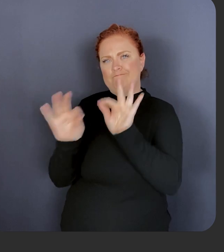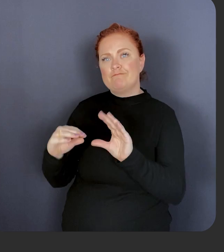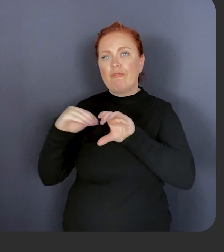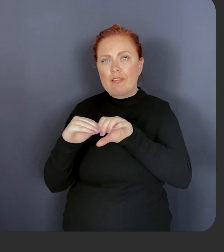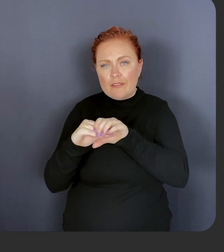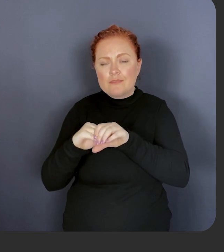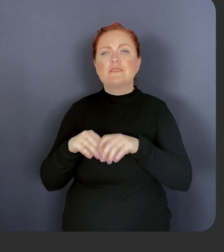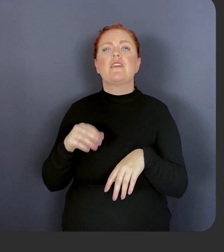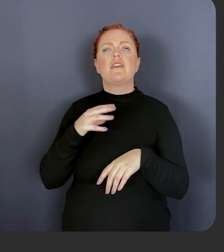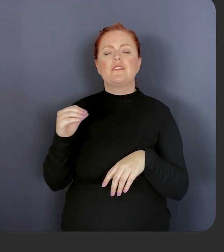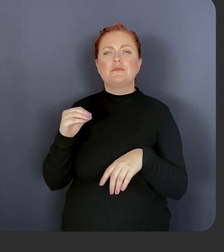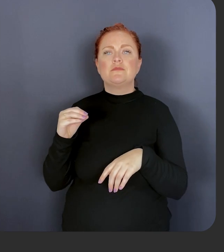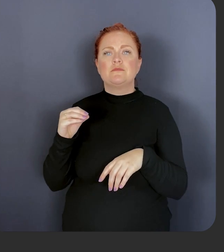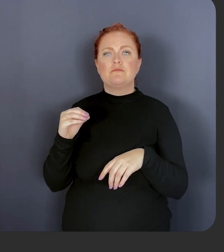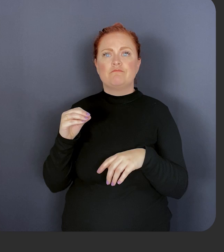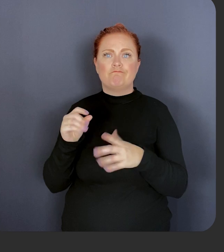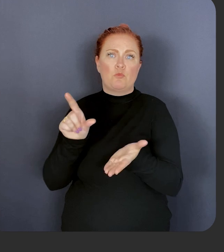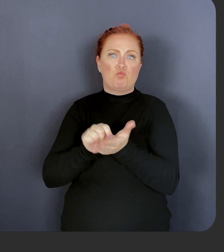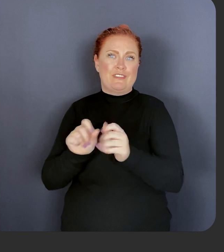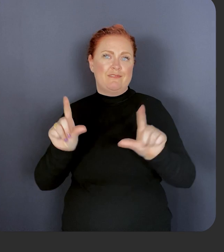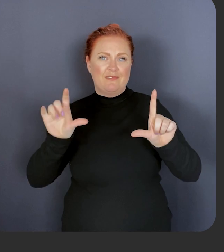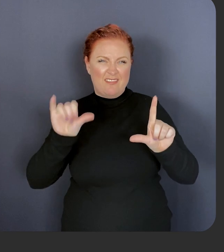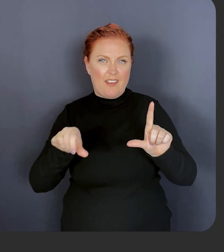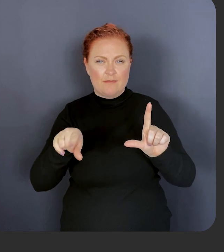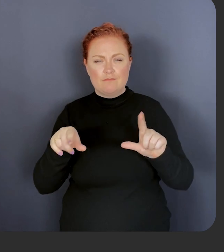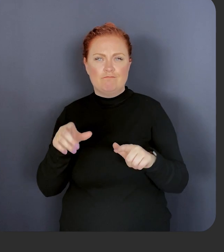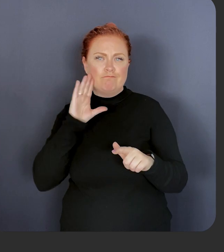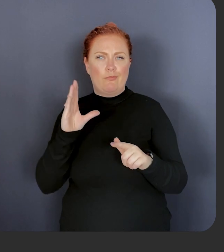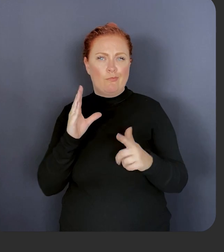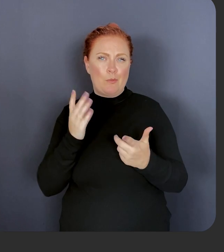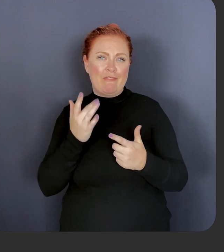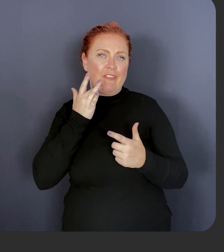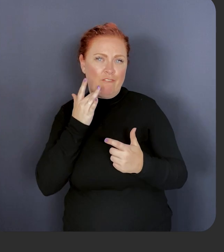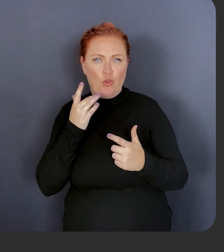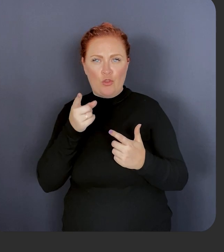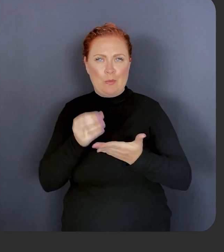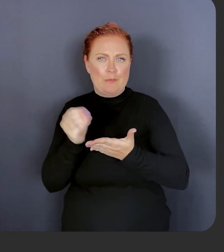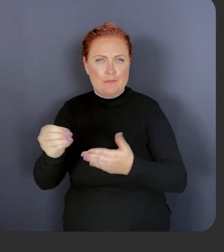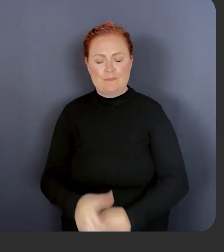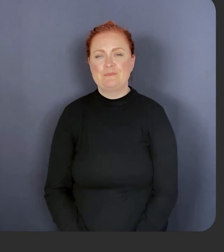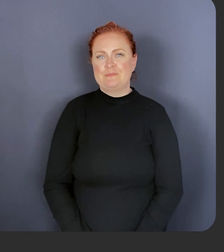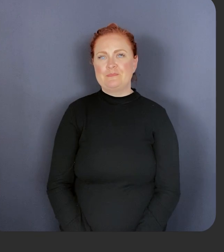fillings that we have, and then just print that. And that's going to be the flavor of dumplings that we're buying.